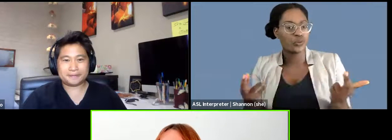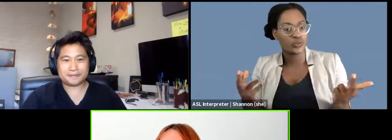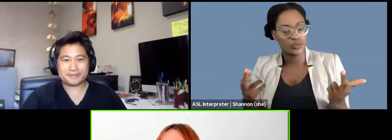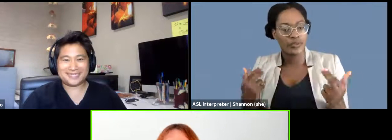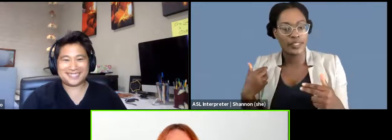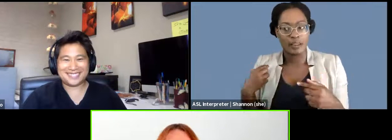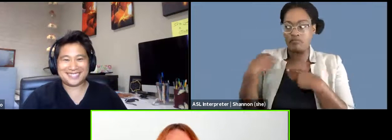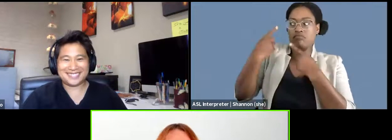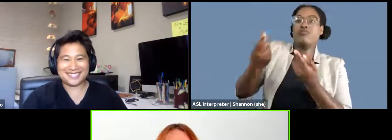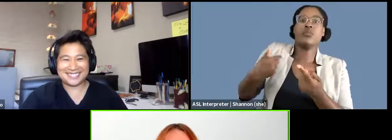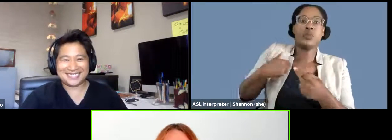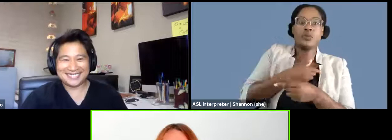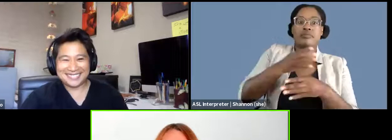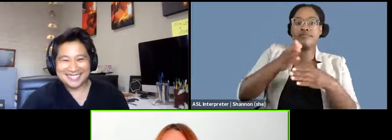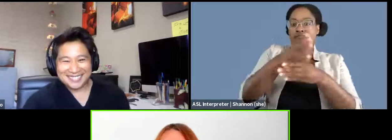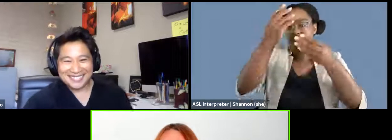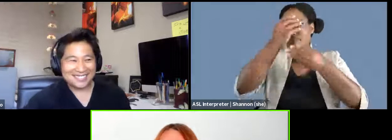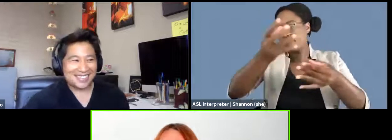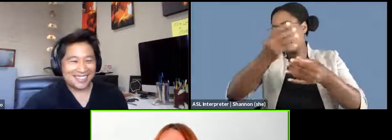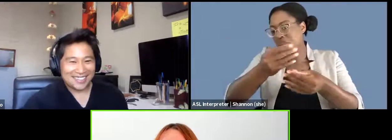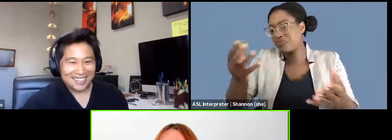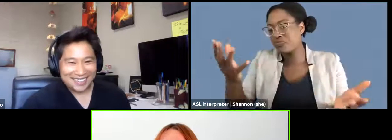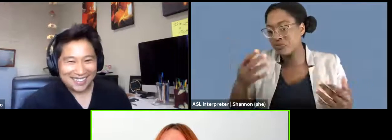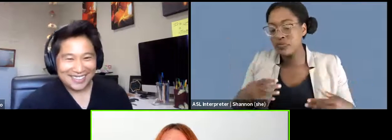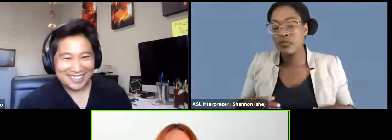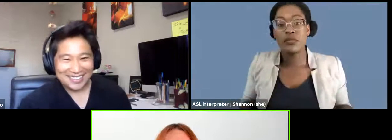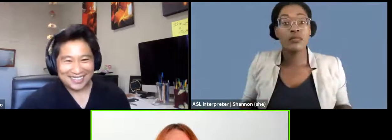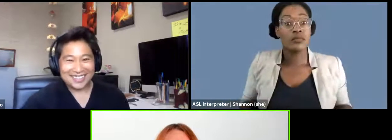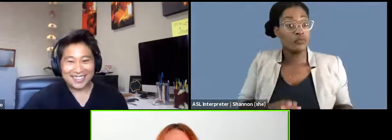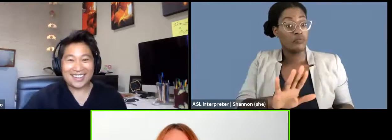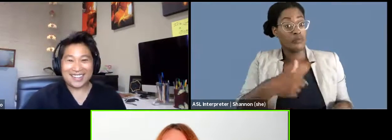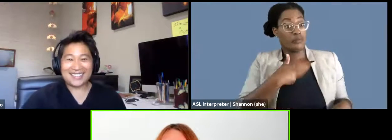course. I highly recommend it to everyone, not just in your workplace but in general.